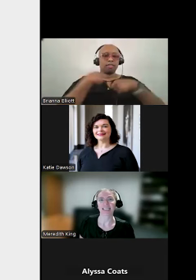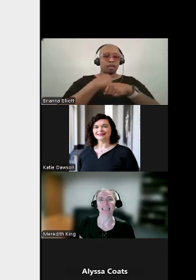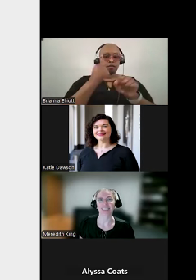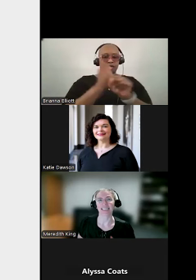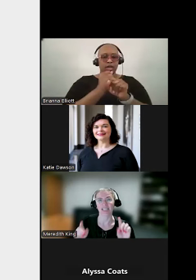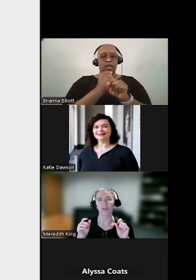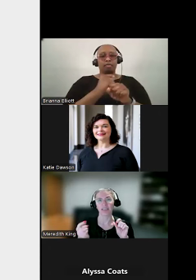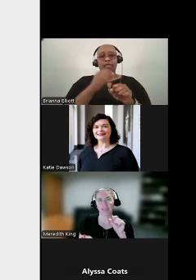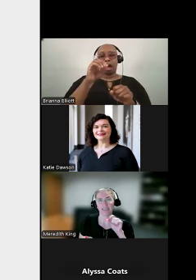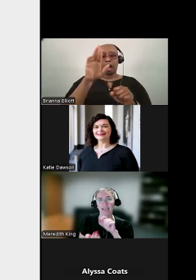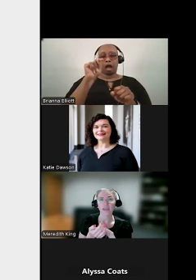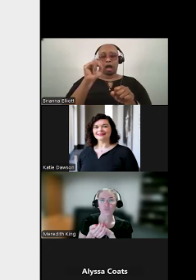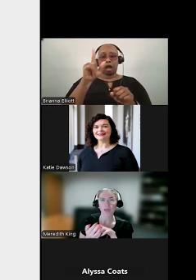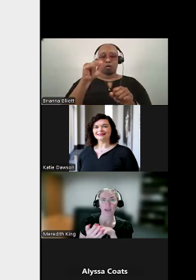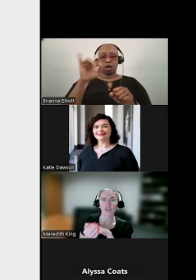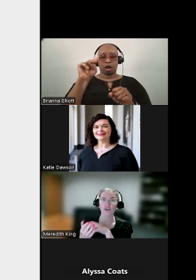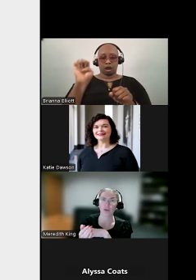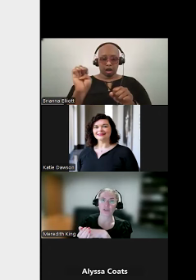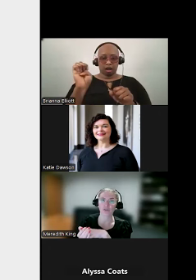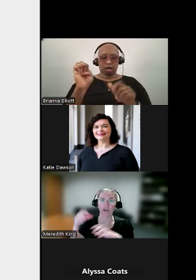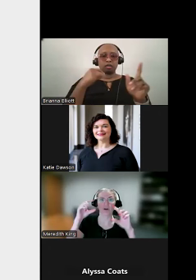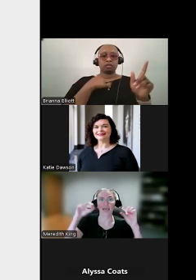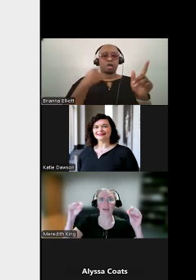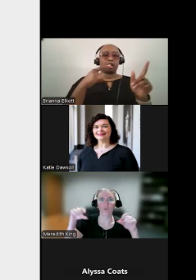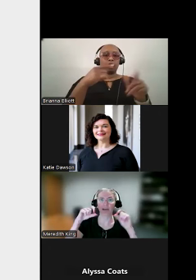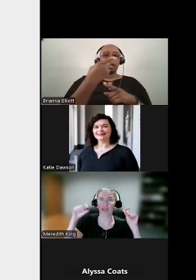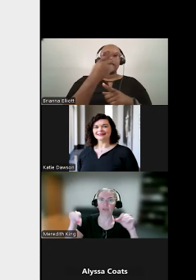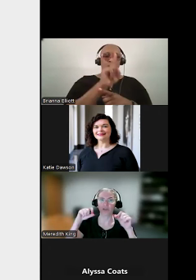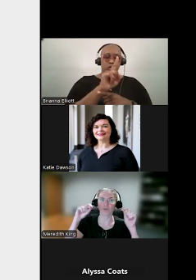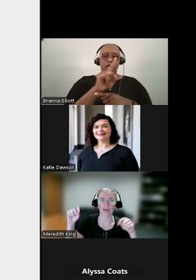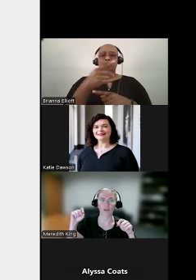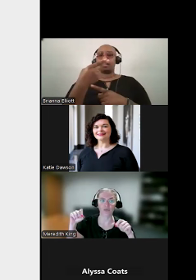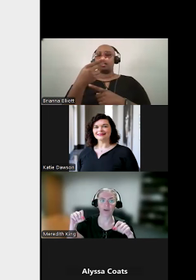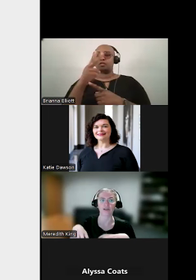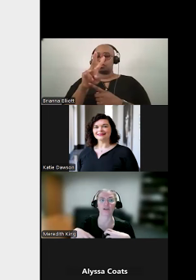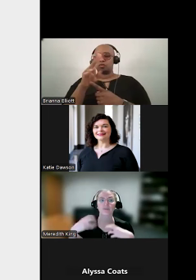like things that look like they say H1, H2, H3, or heading one, heading two, heading three in terms